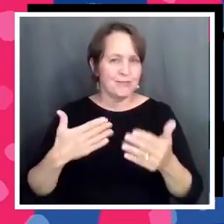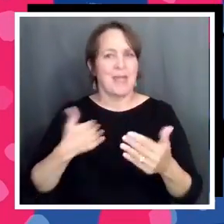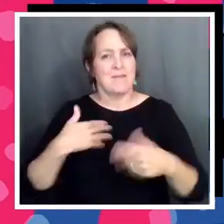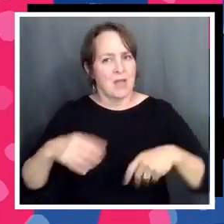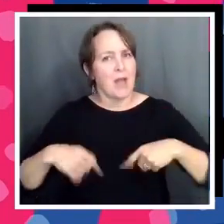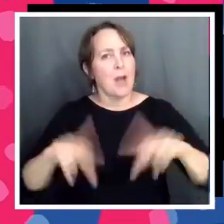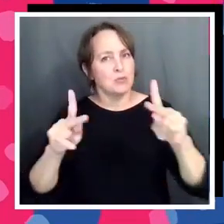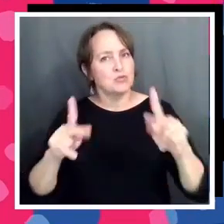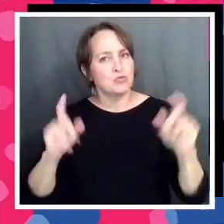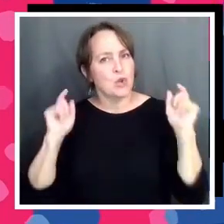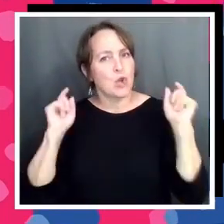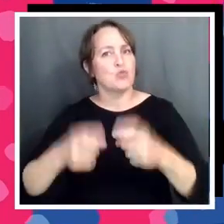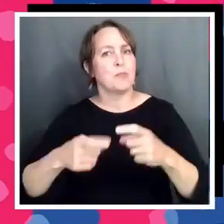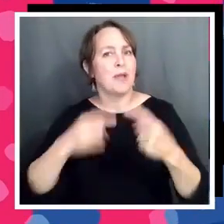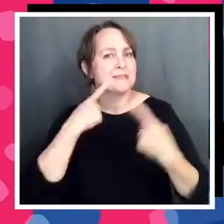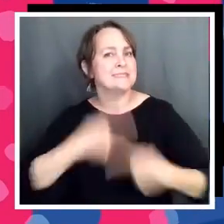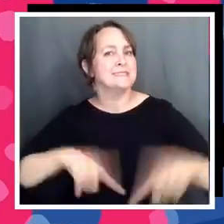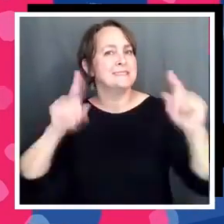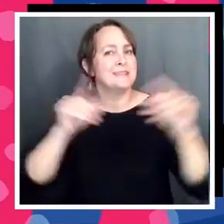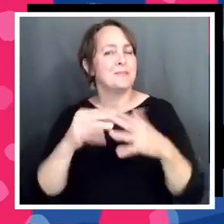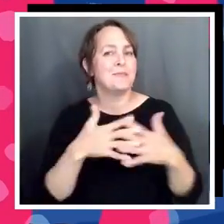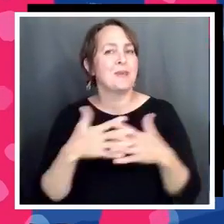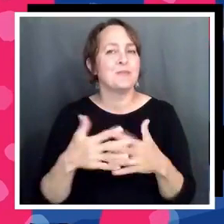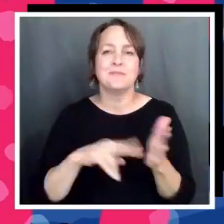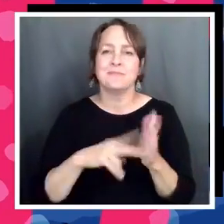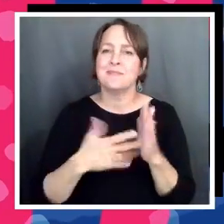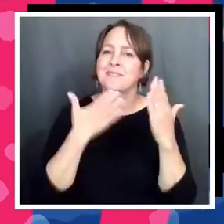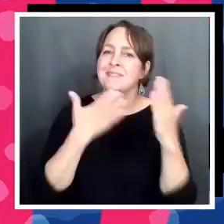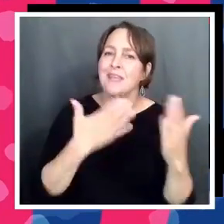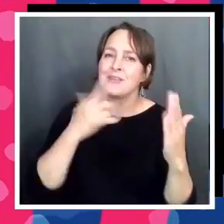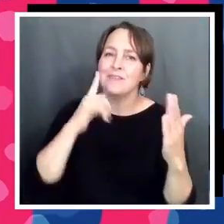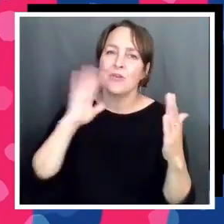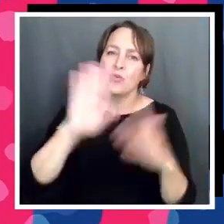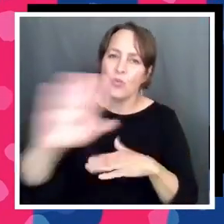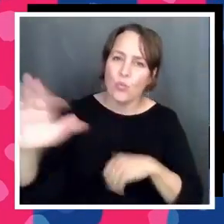THAT EVERY PERSON, NO MATTER THEIR BACKGROUND HAS THE